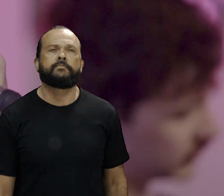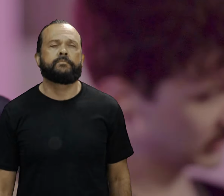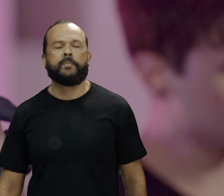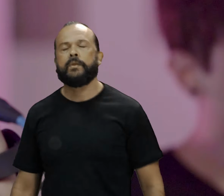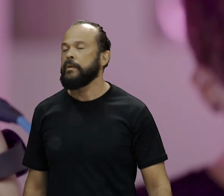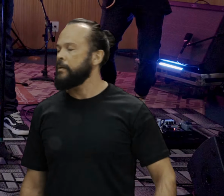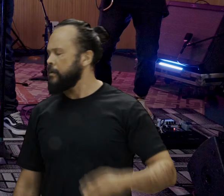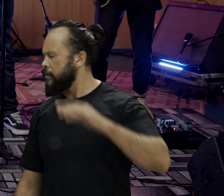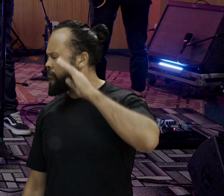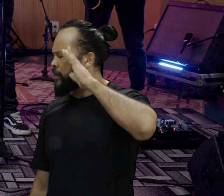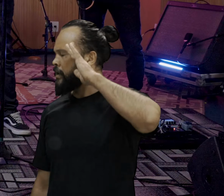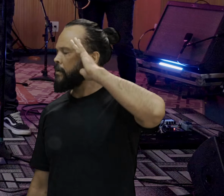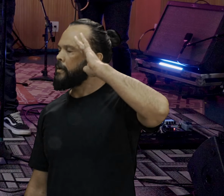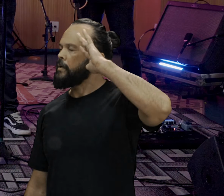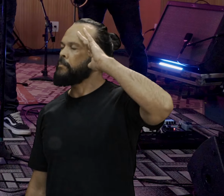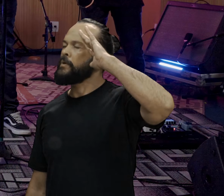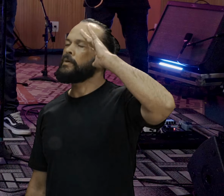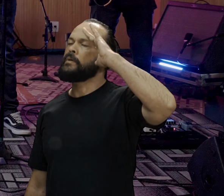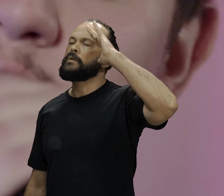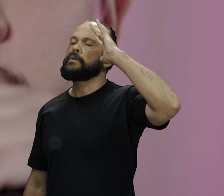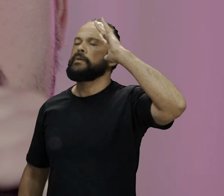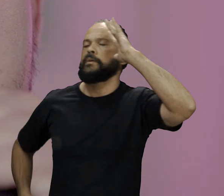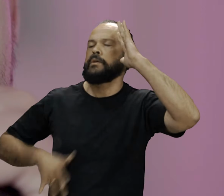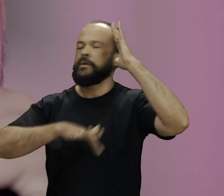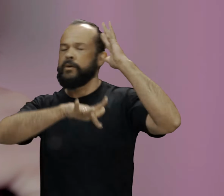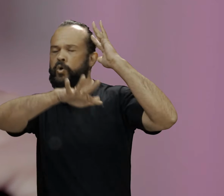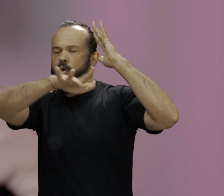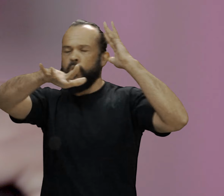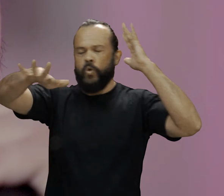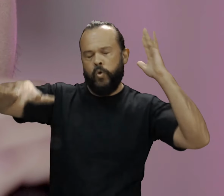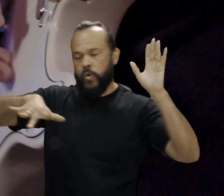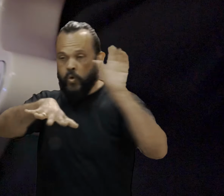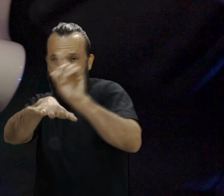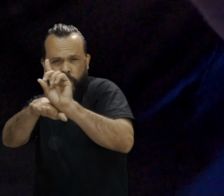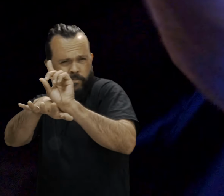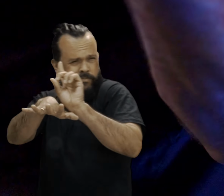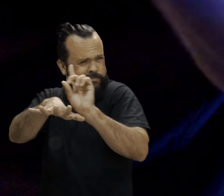With my eyes closed I saw myself